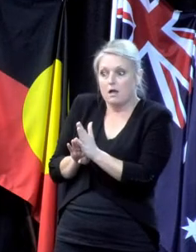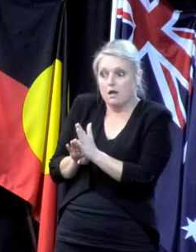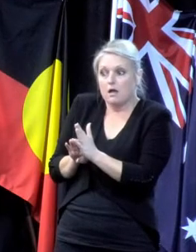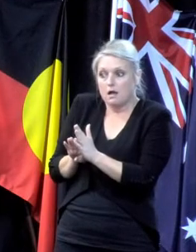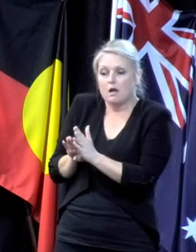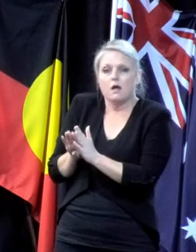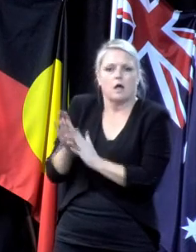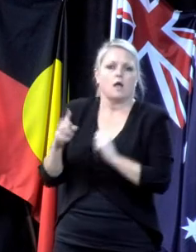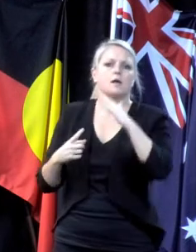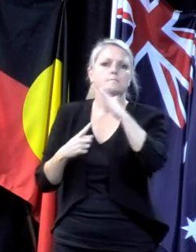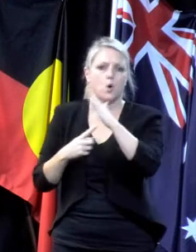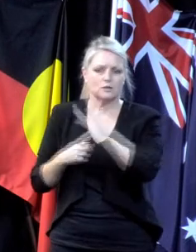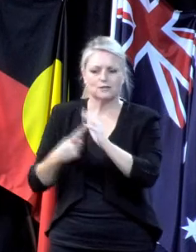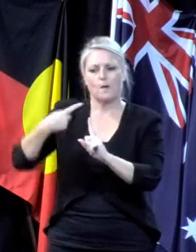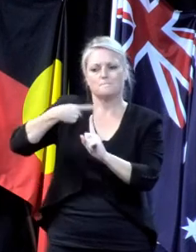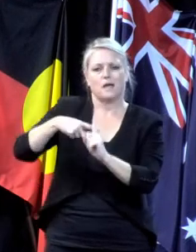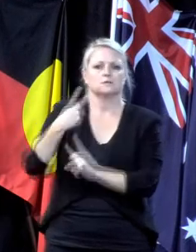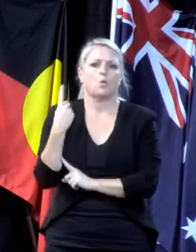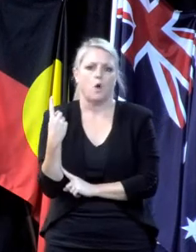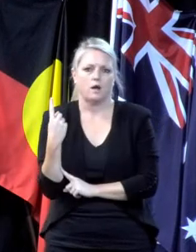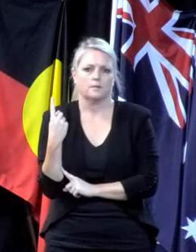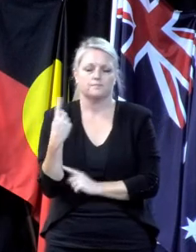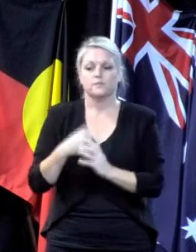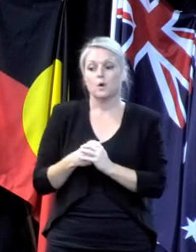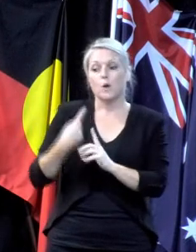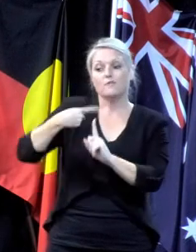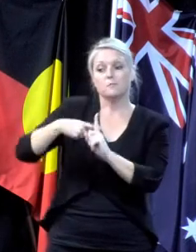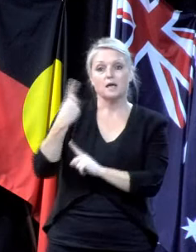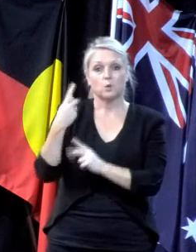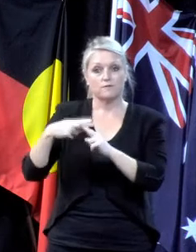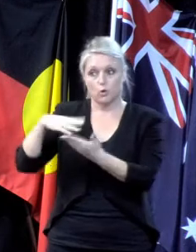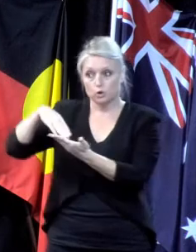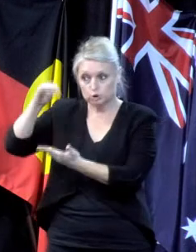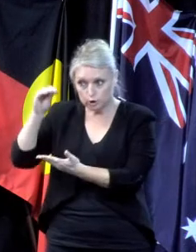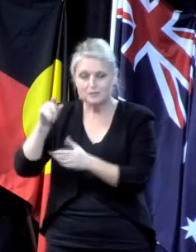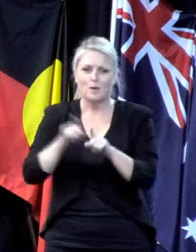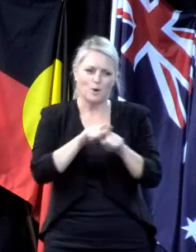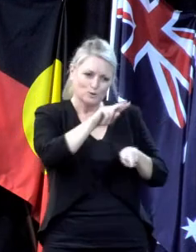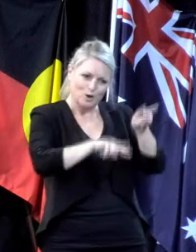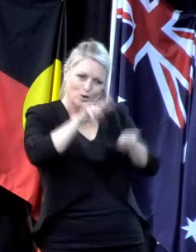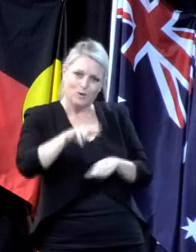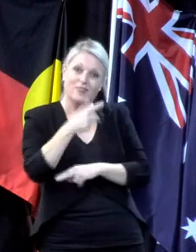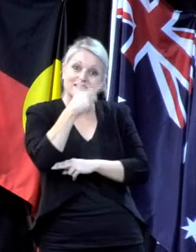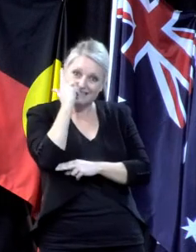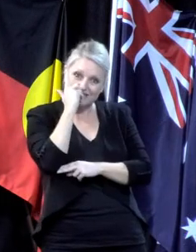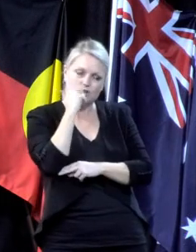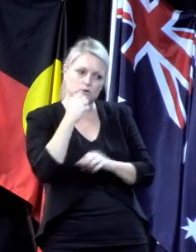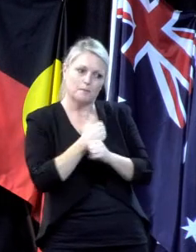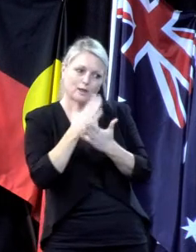We have plus one for students, but we also have plus one for teachers so teachers continue to improve their capability and their practice.